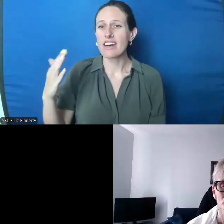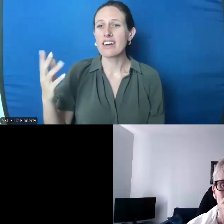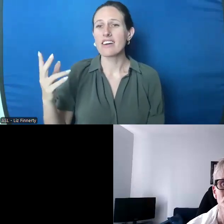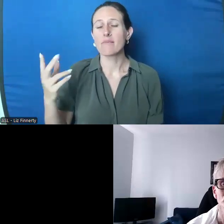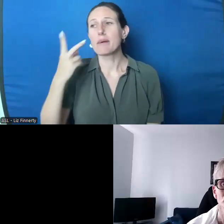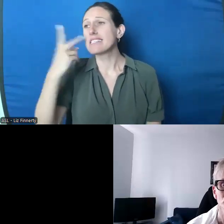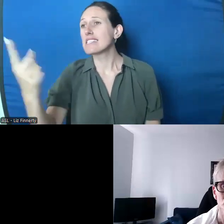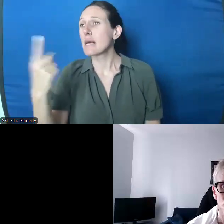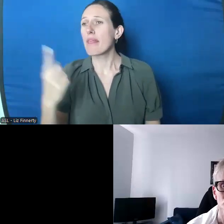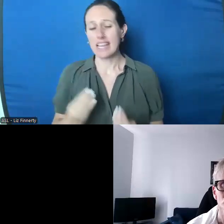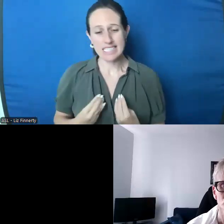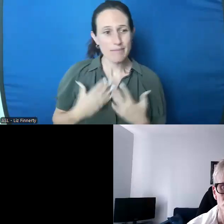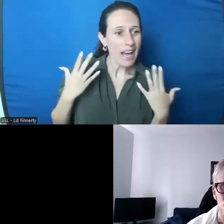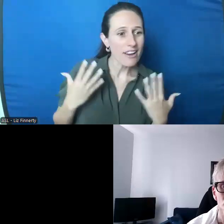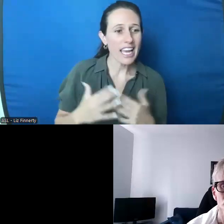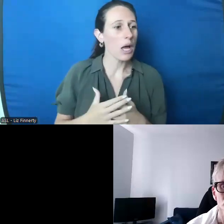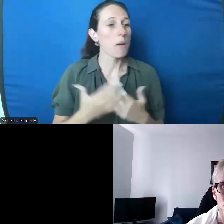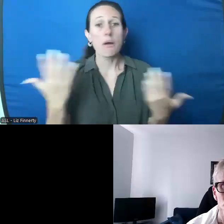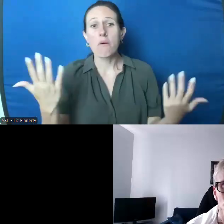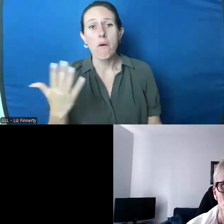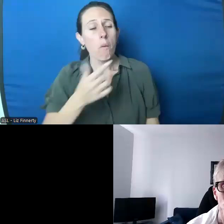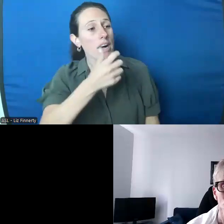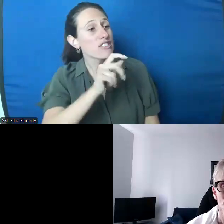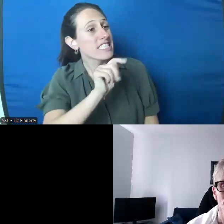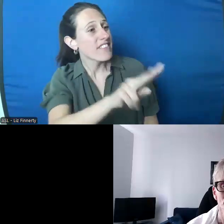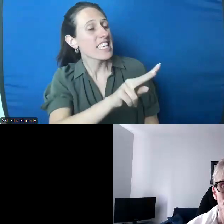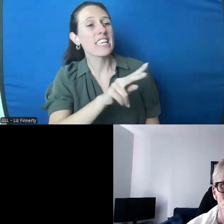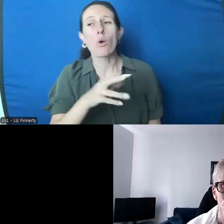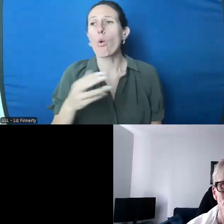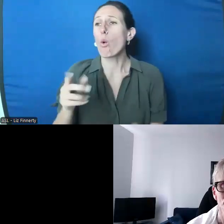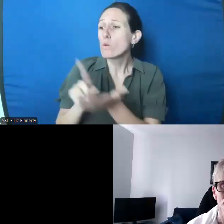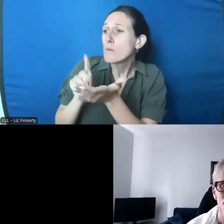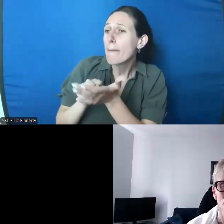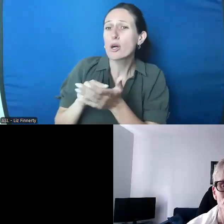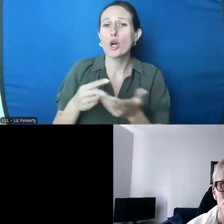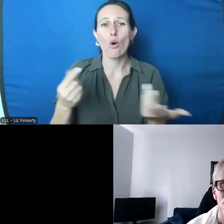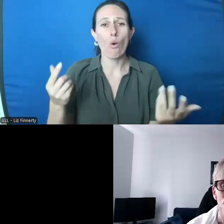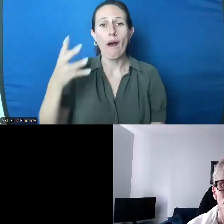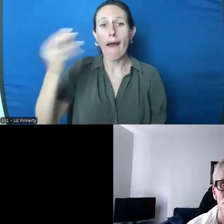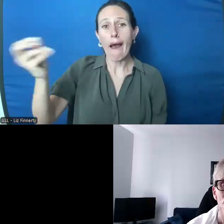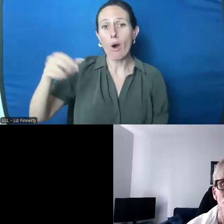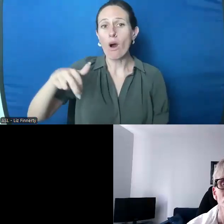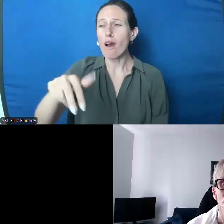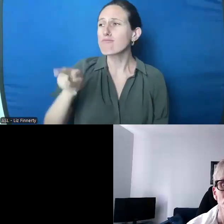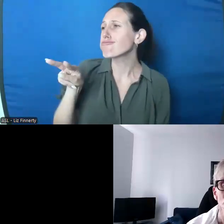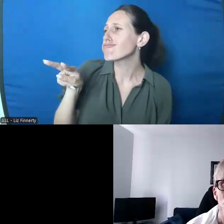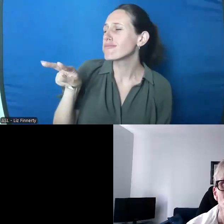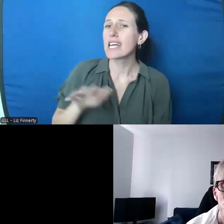inspiring, it could have been on the television news, it could have been in the newspaper, could have been out in the community, my mother would turn